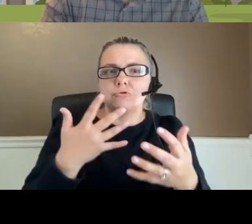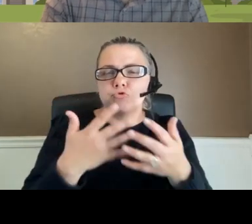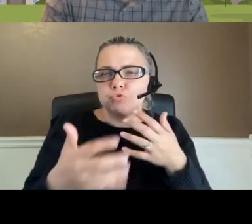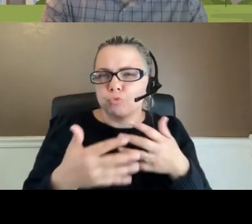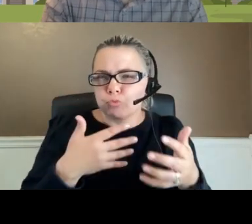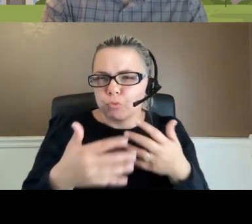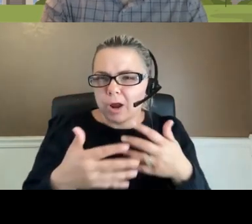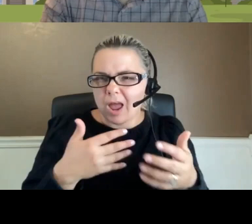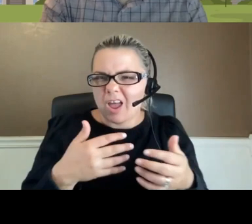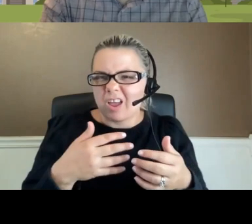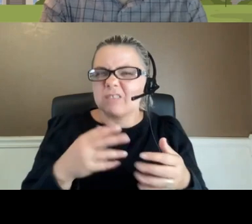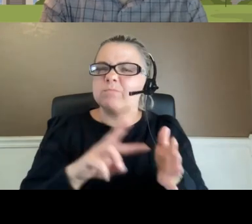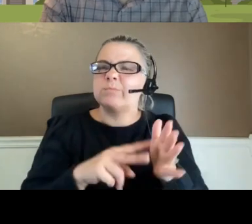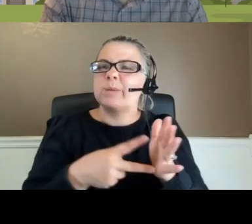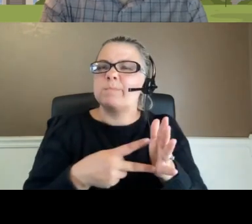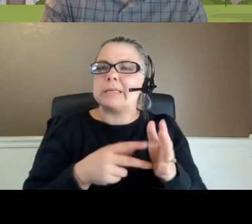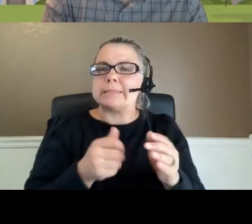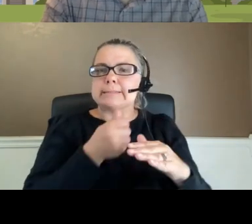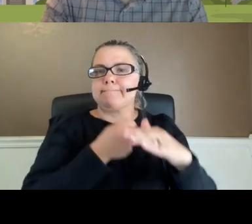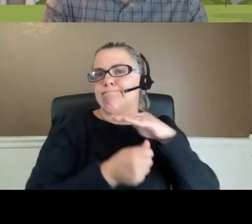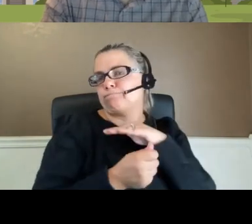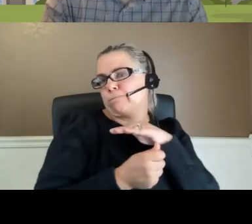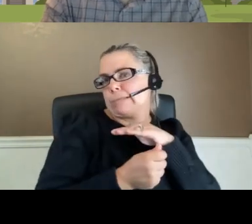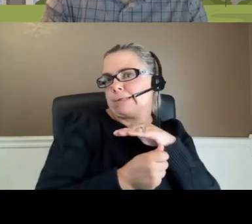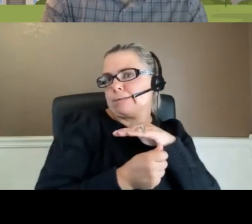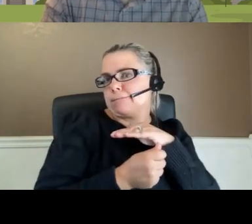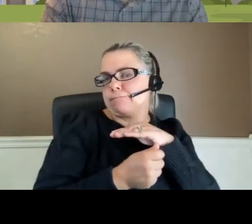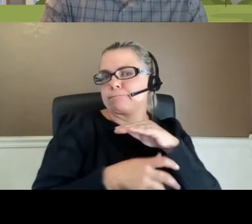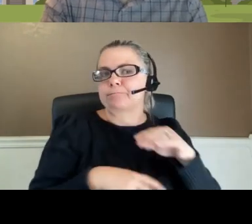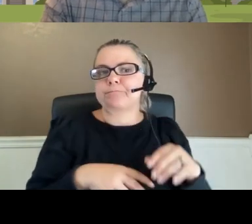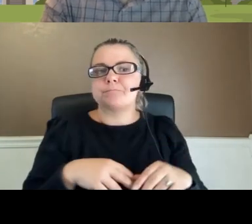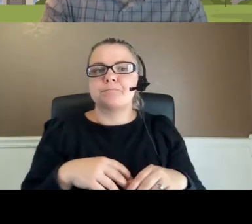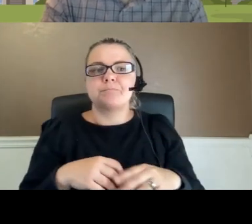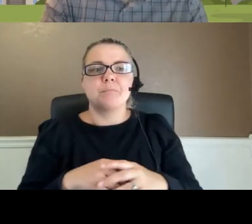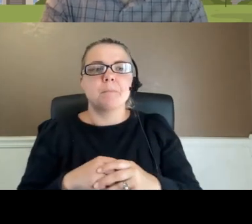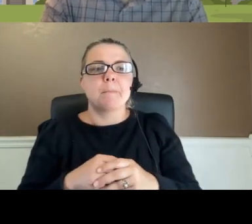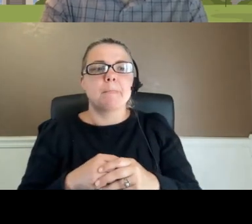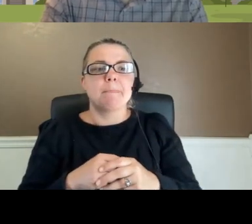this icon is something that's currently hidden. A screen reader user isn't going to read this, the